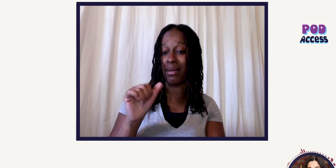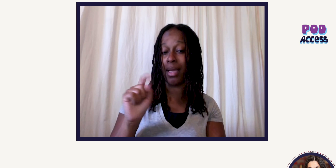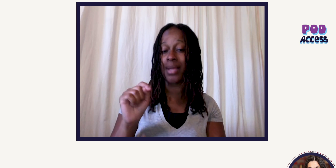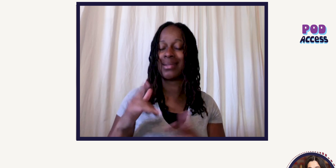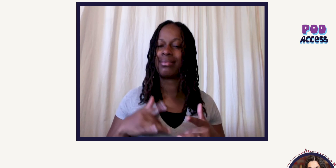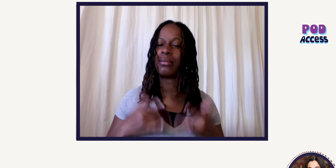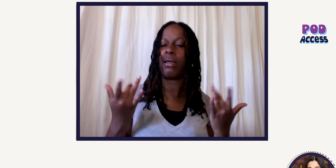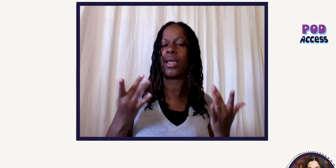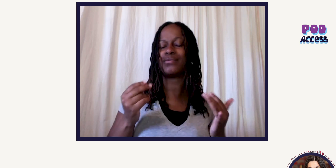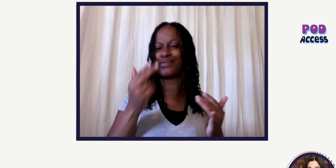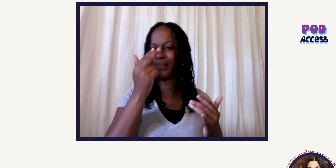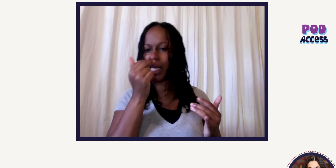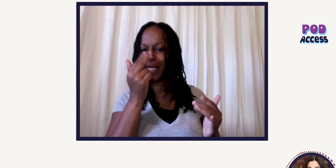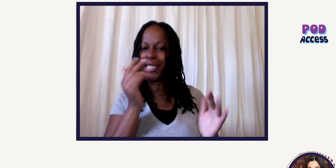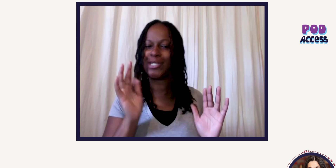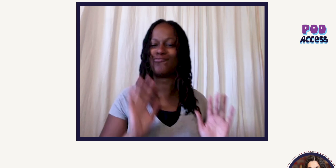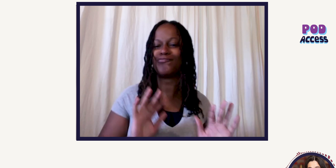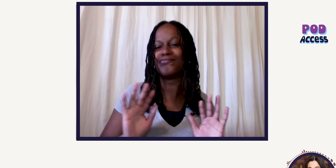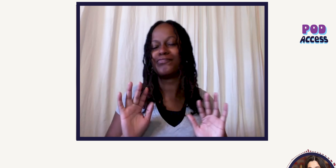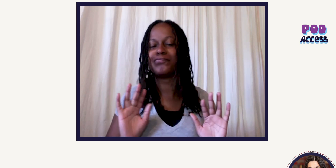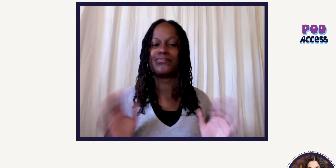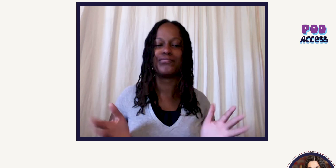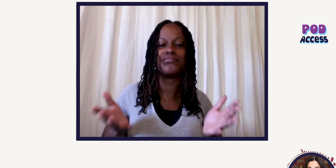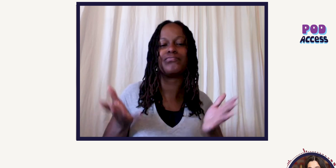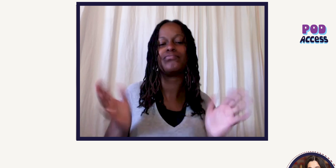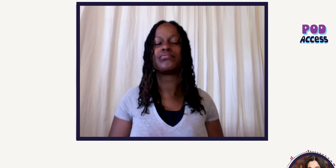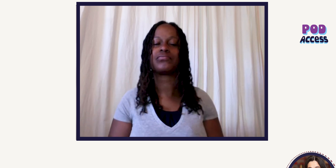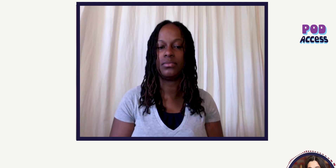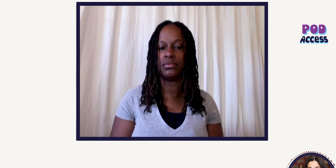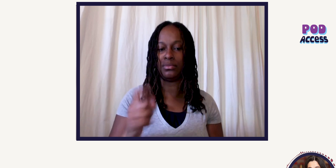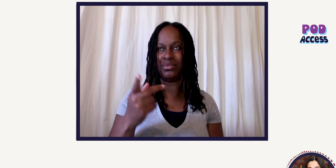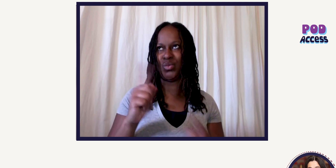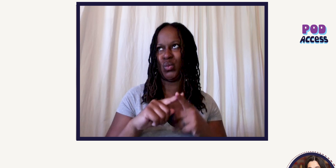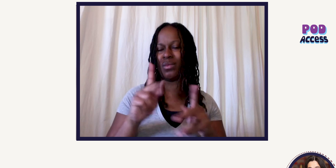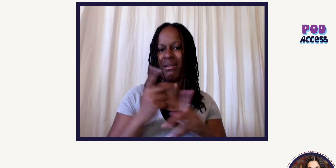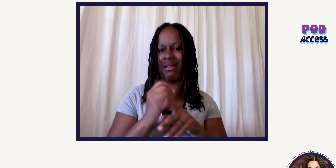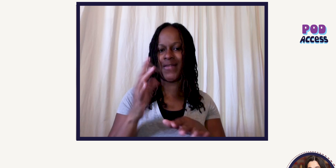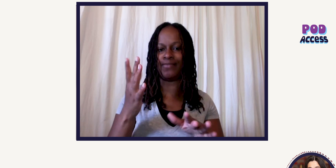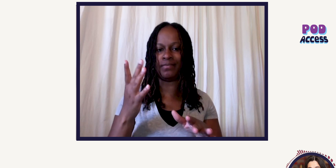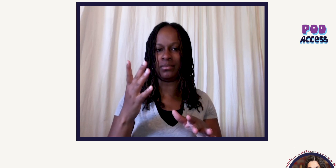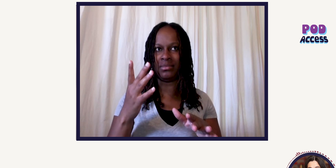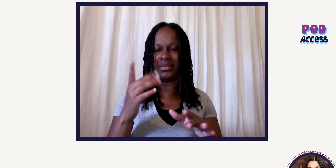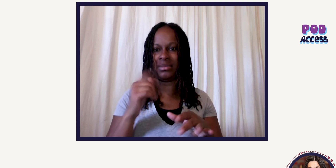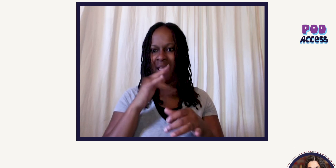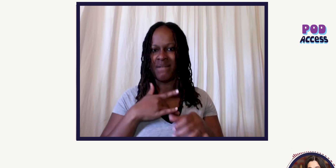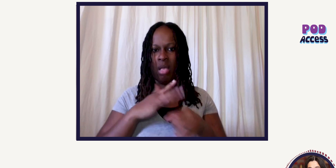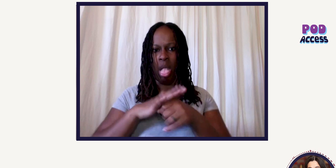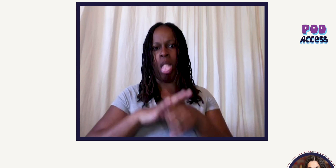to kinda offset the heavy tone or nature of the topics that people are going to likely try to talk about.